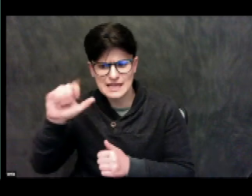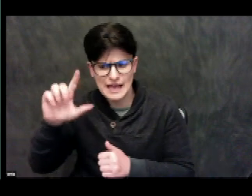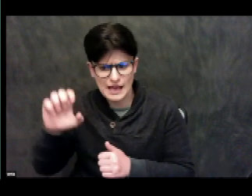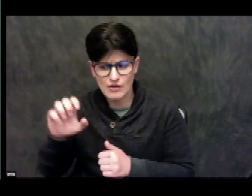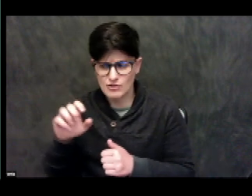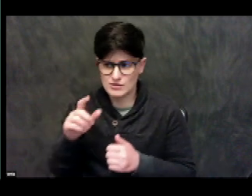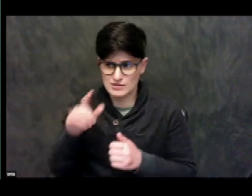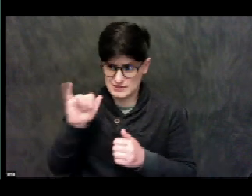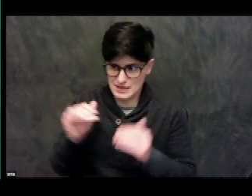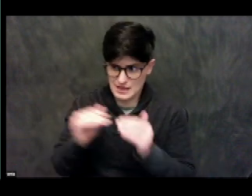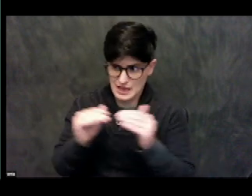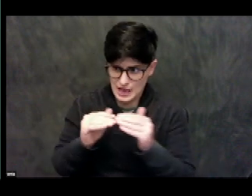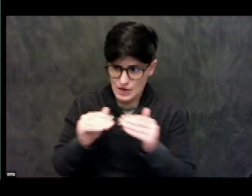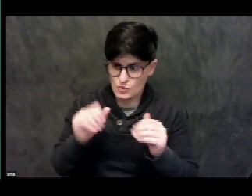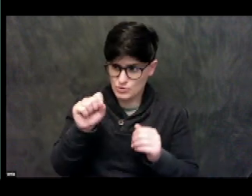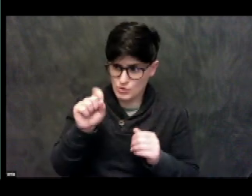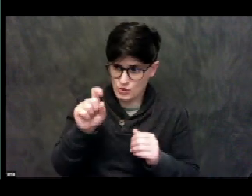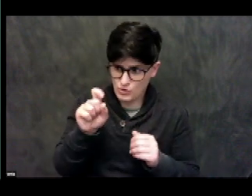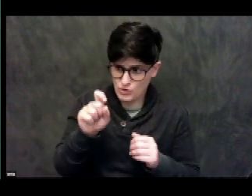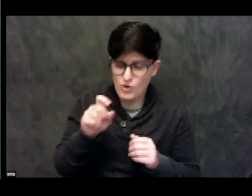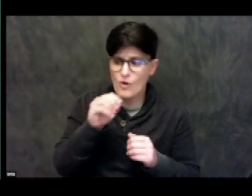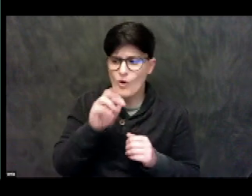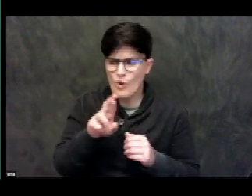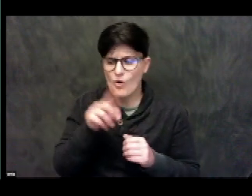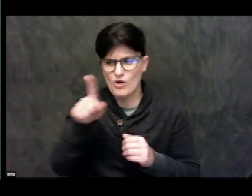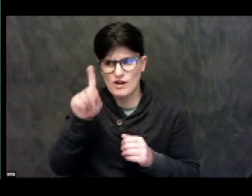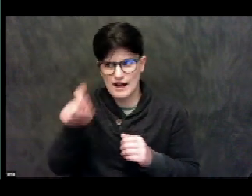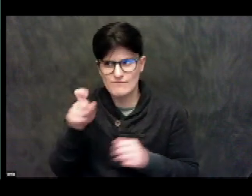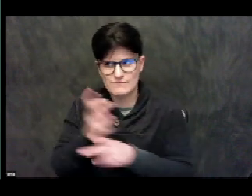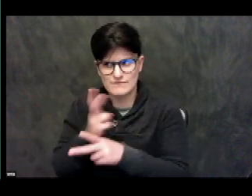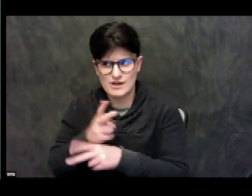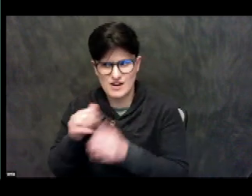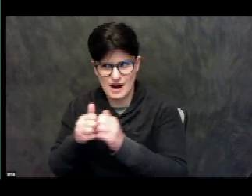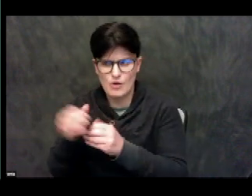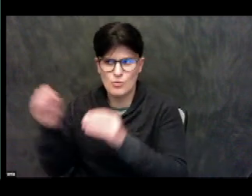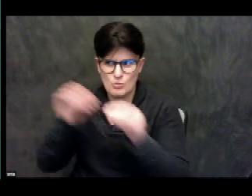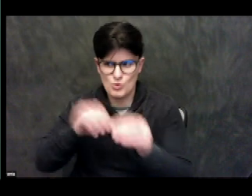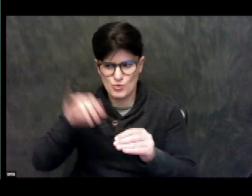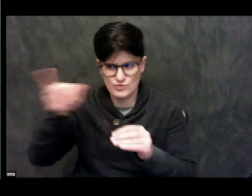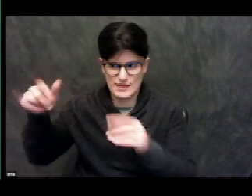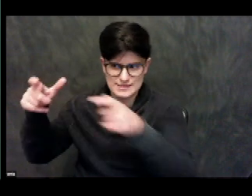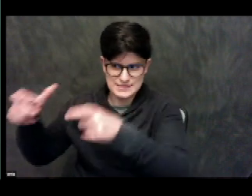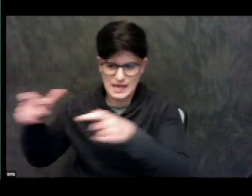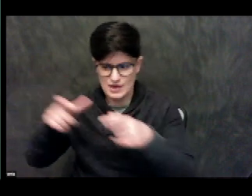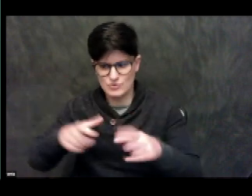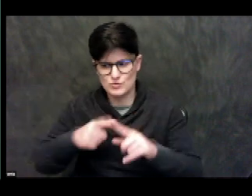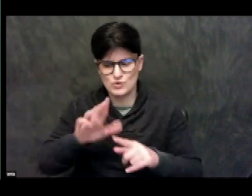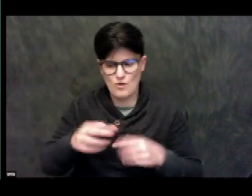or you might need to find a way to get one into your office. This whole fixed versus adjustable examination table.